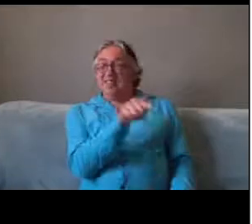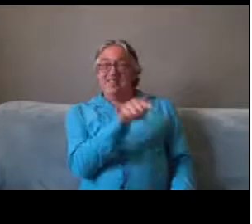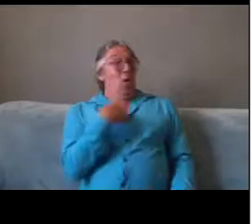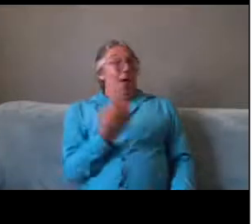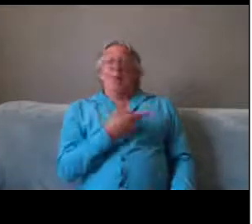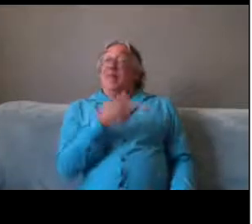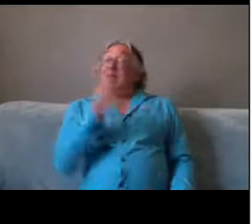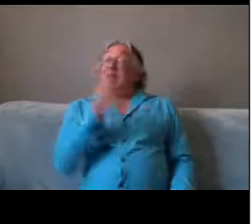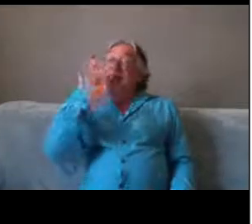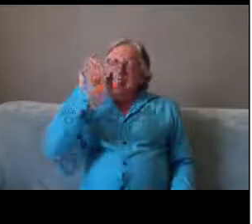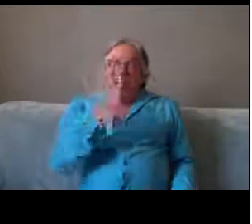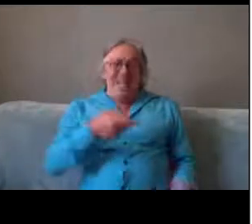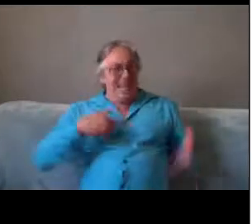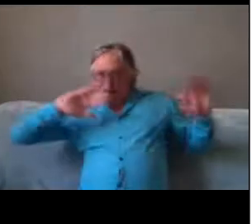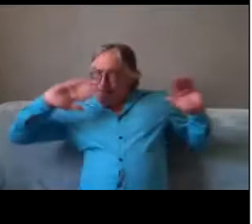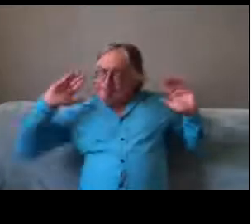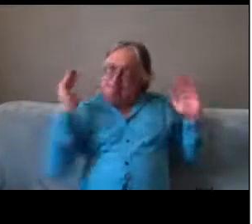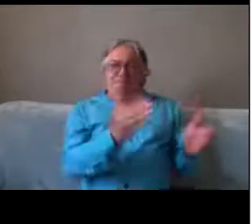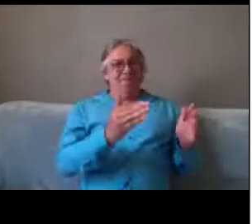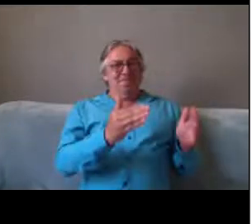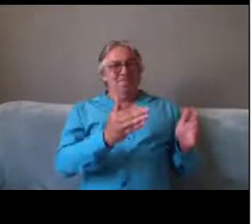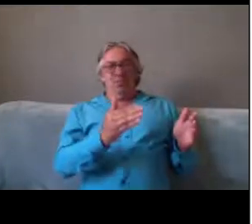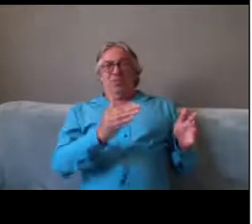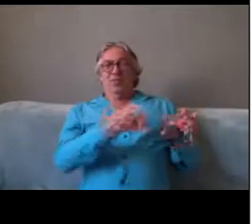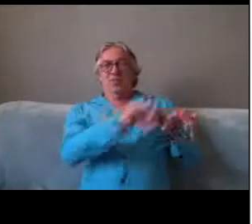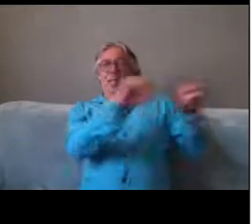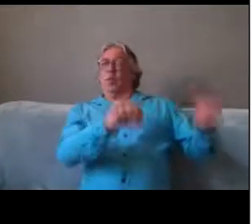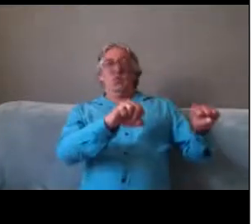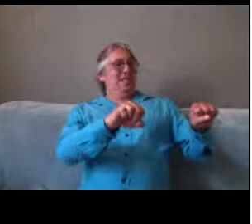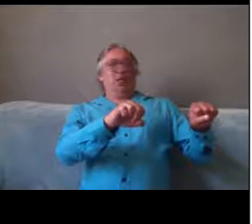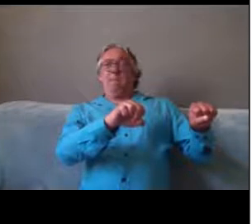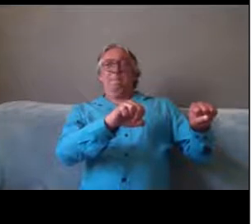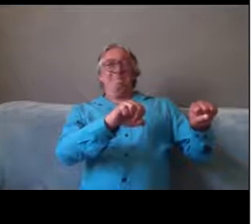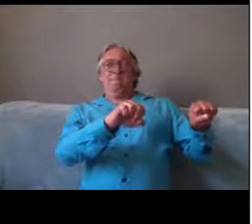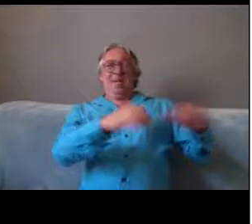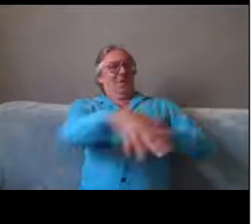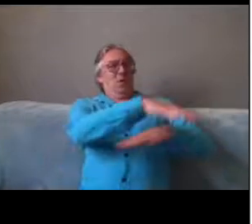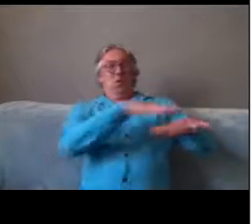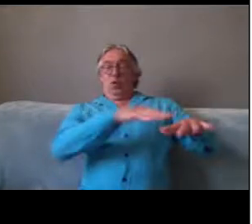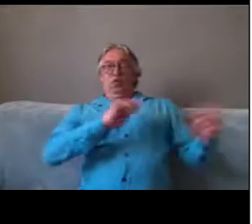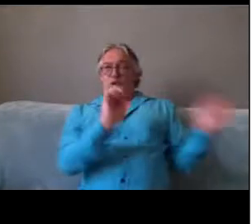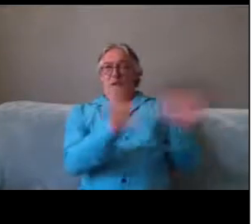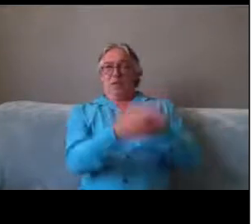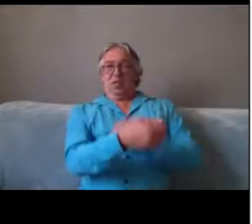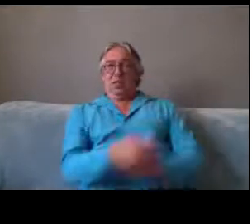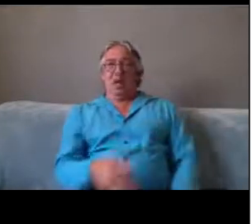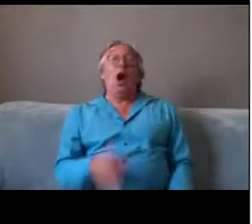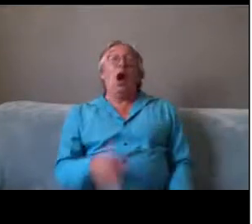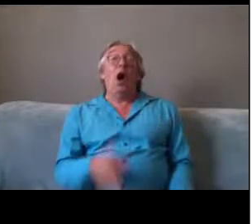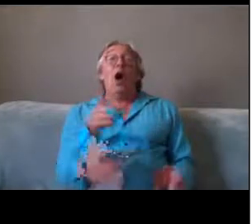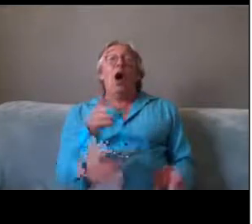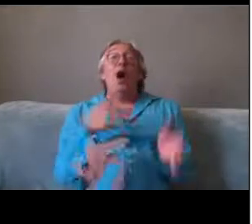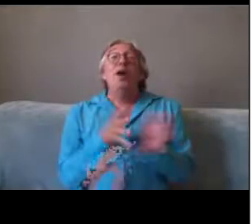We want to make more visible the best practices that have been developed in the programme,